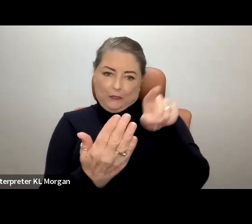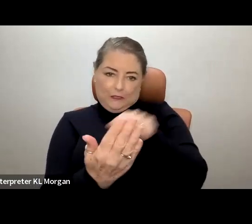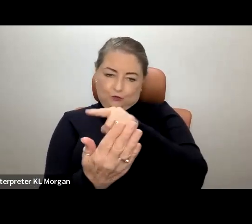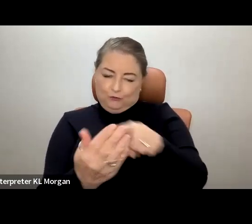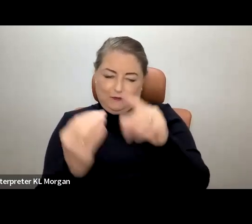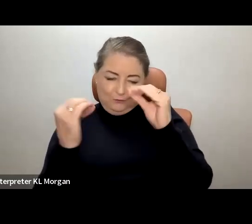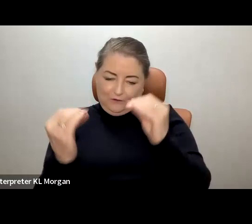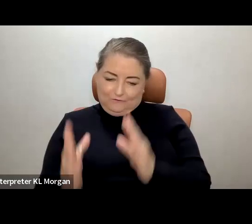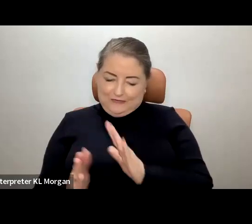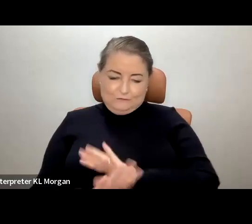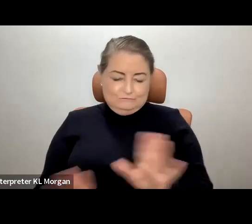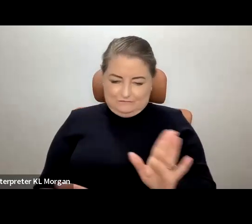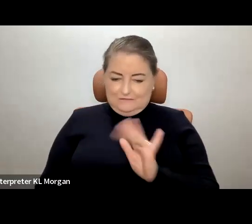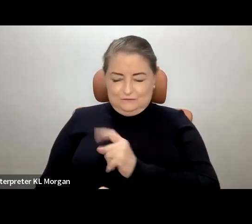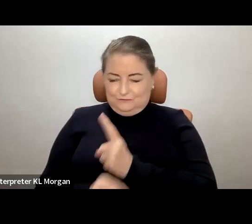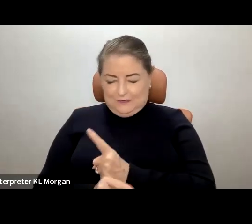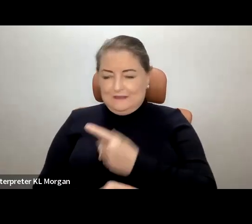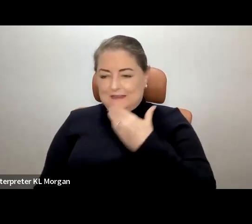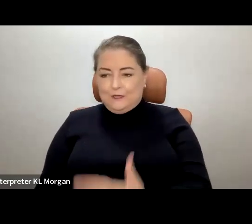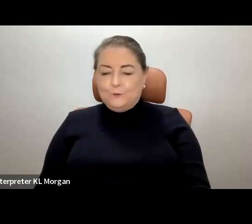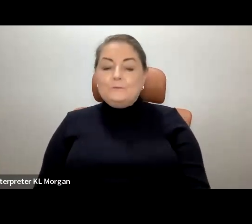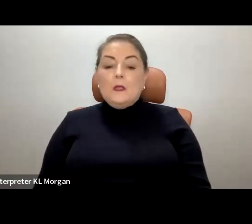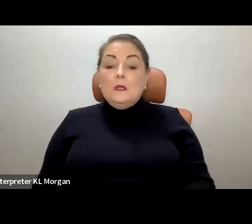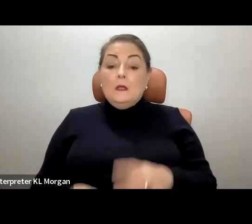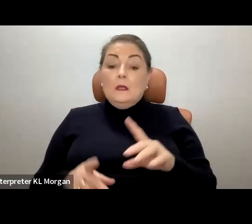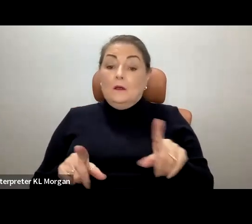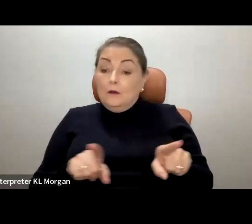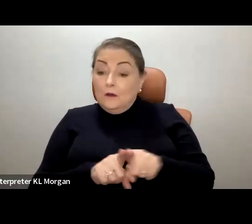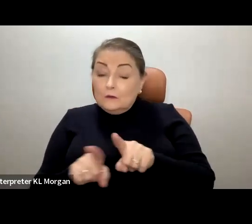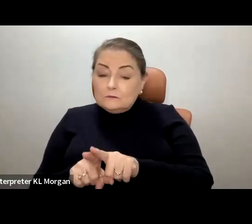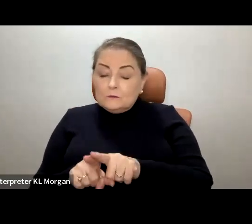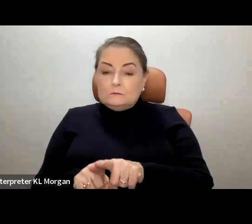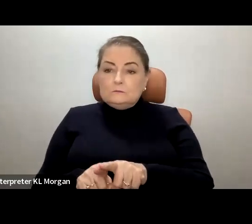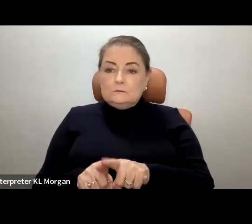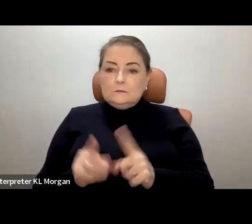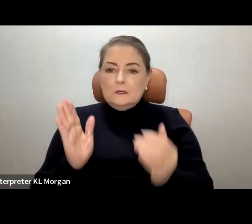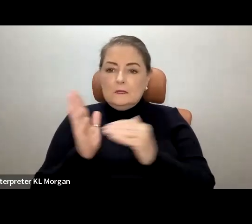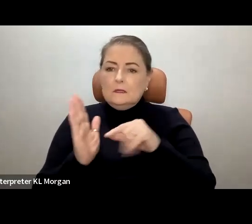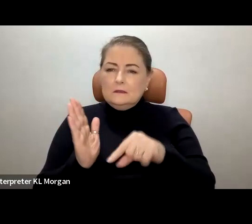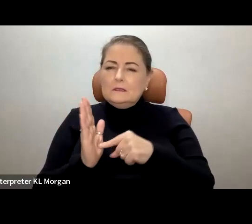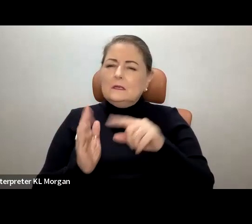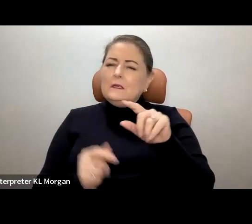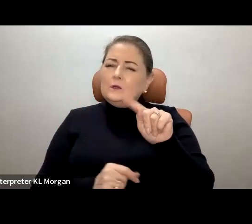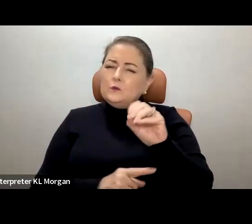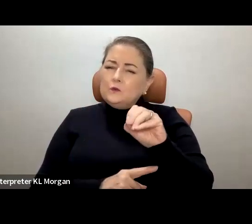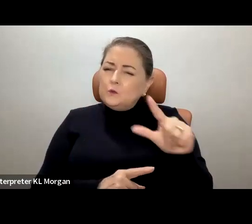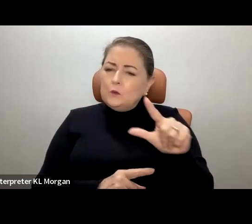regard. That's absolutely right. Shivan, thank you. But also, again, this is just a tool which shouldn't be used to punish